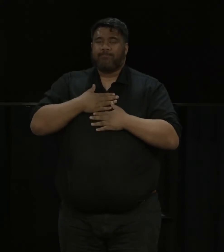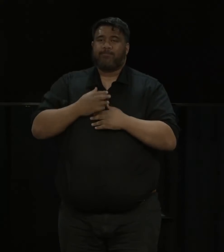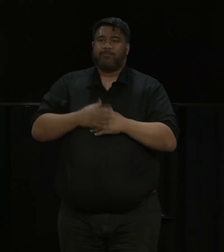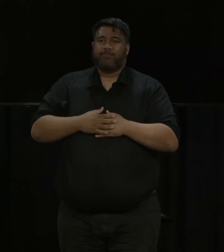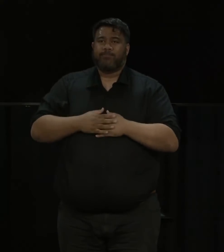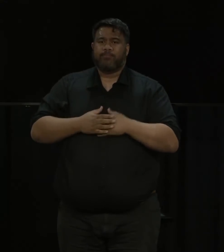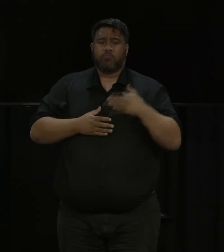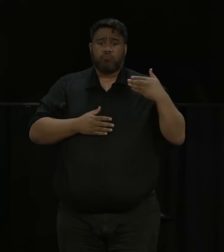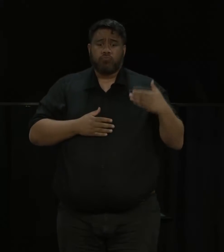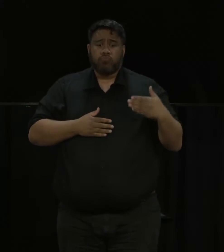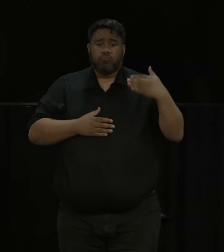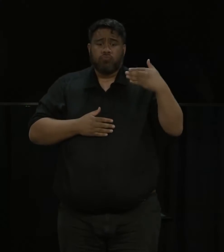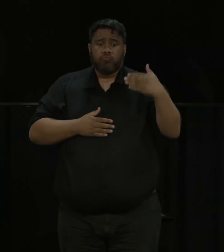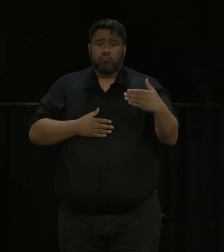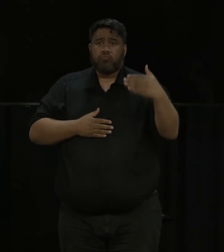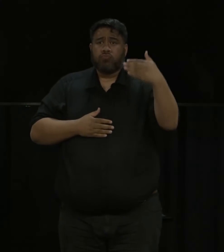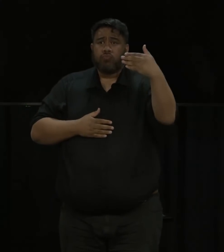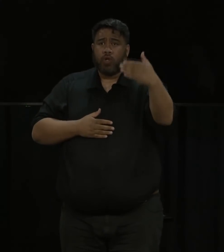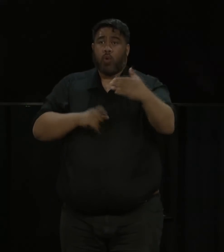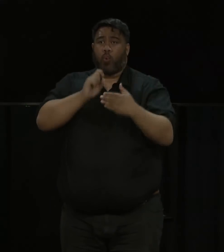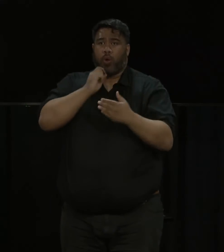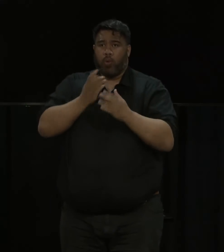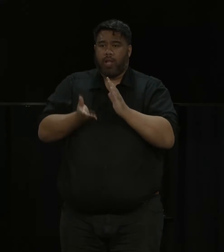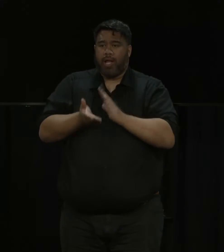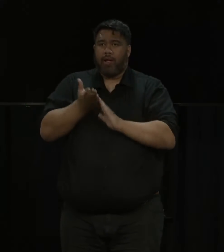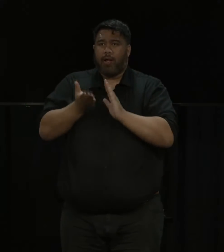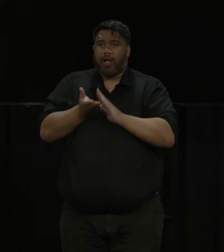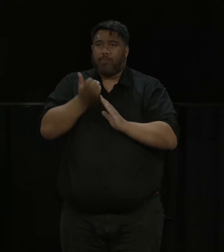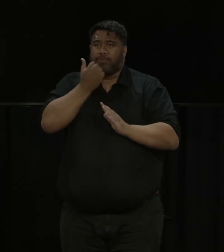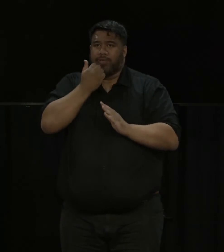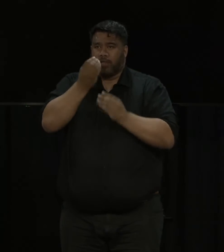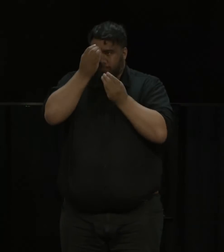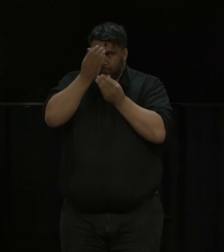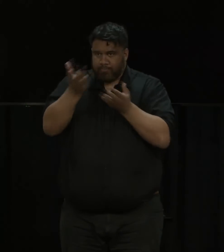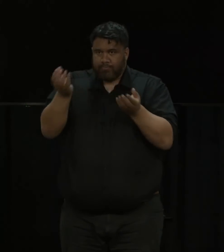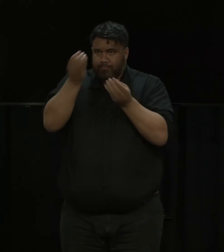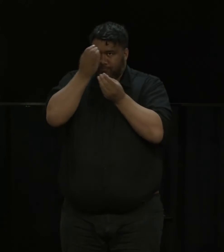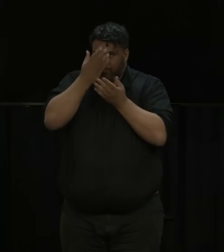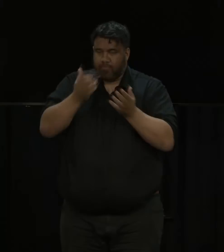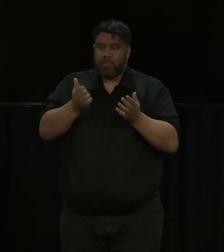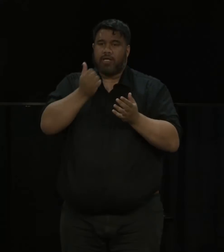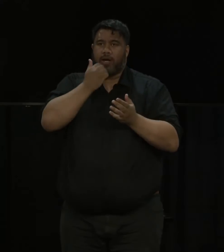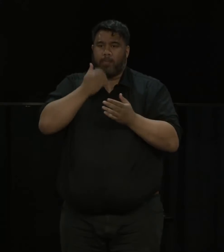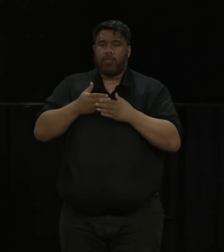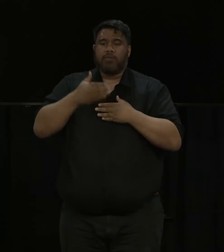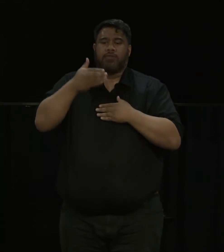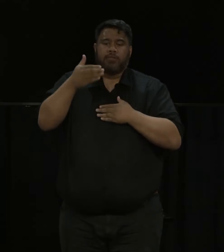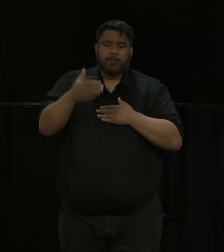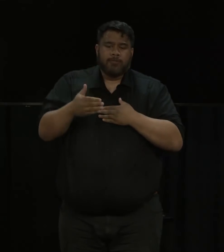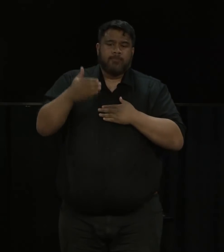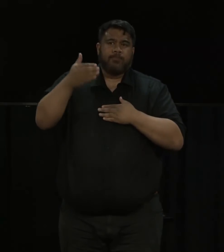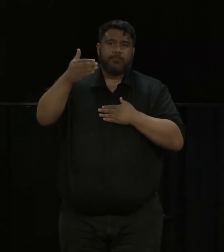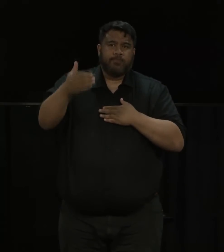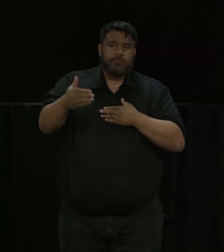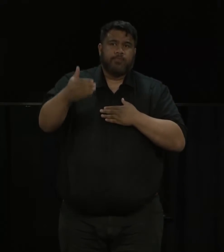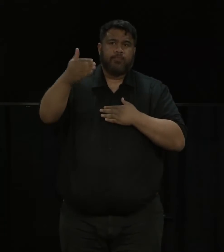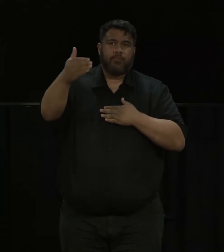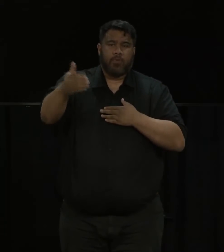fully vaccinated people sadly will die.